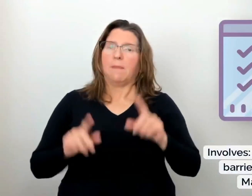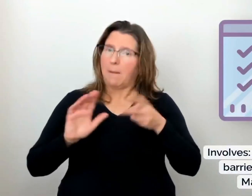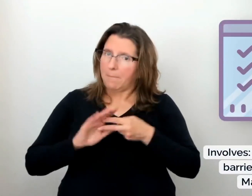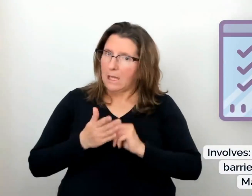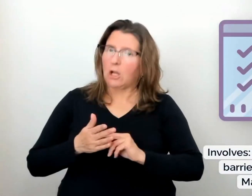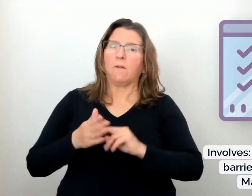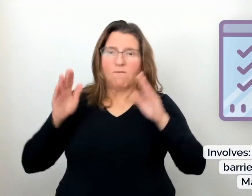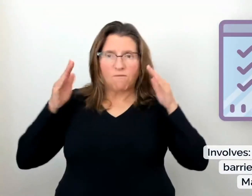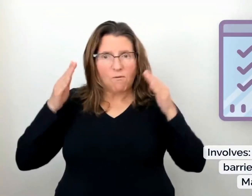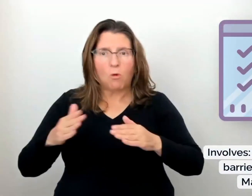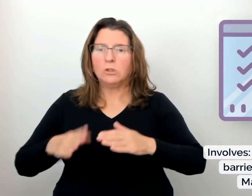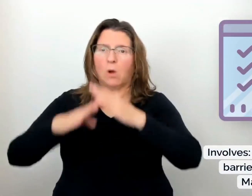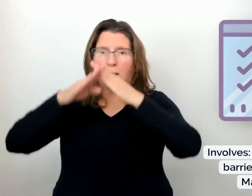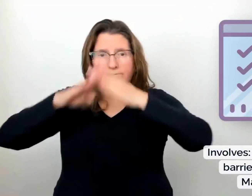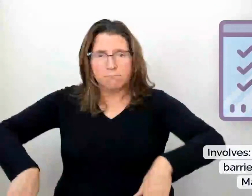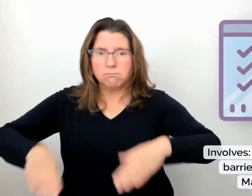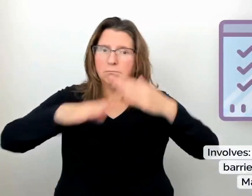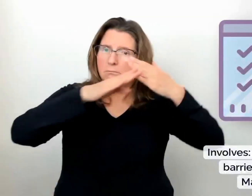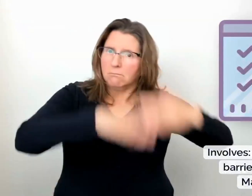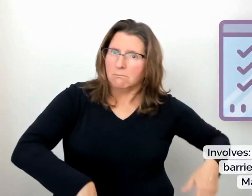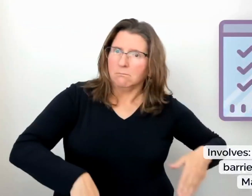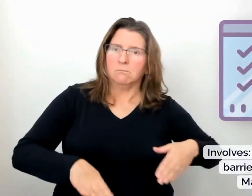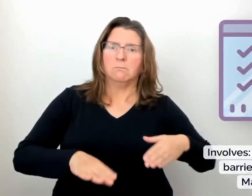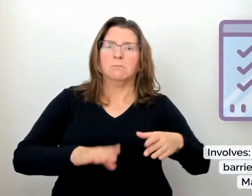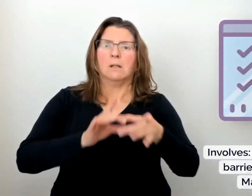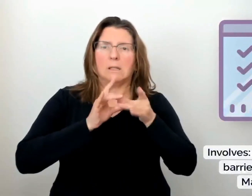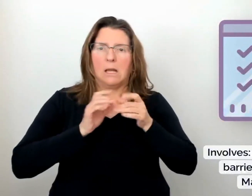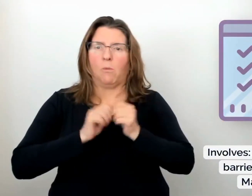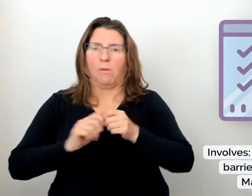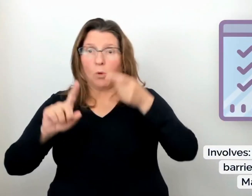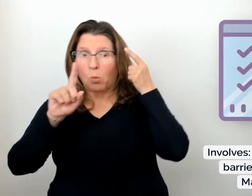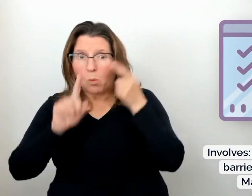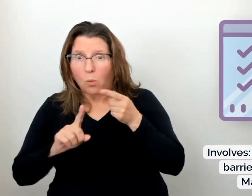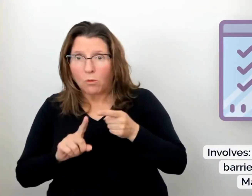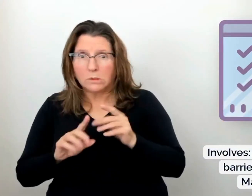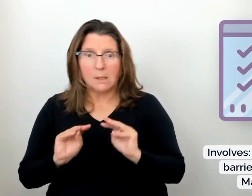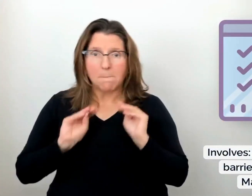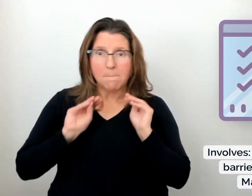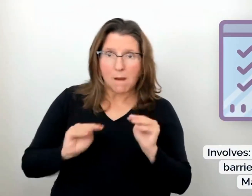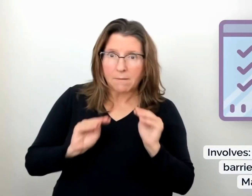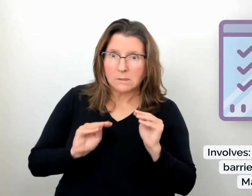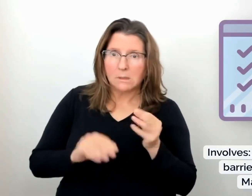We seek to identify possible barriers in goals, methods, materials and assessments . . .